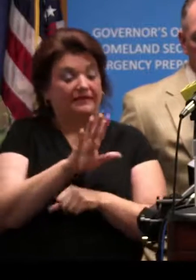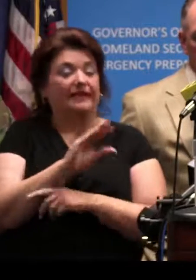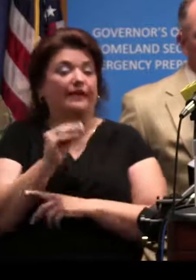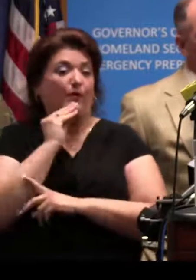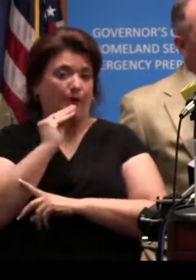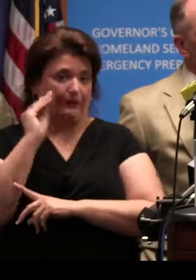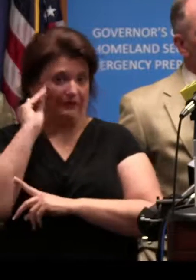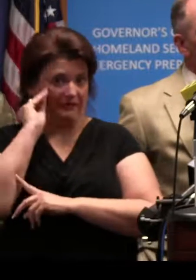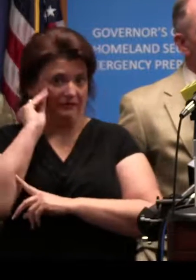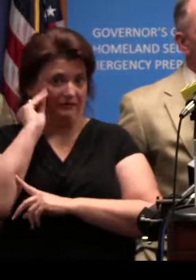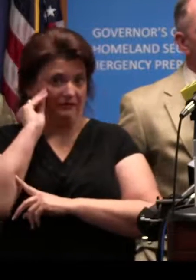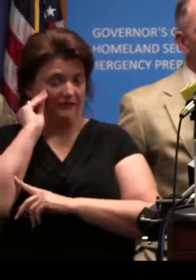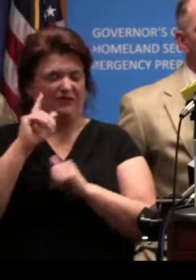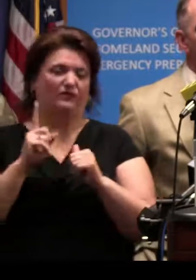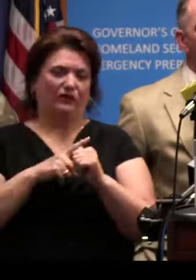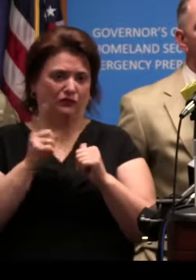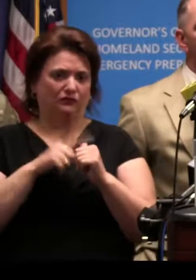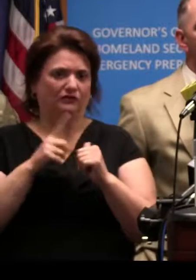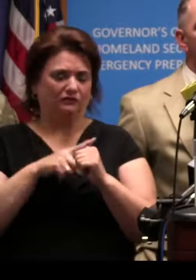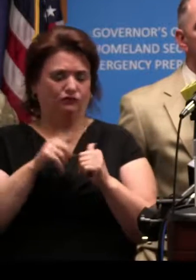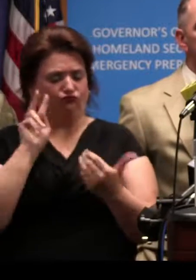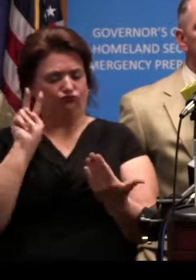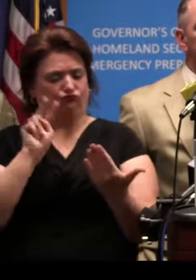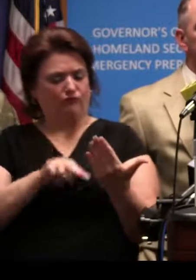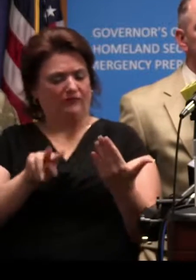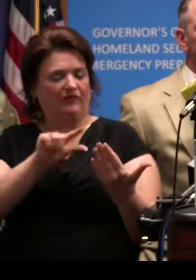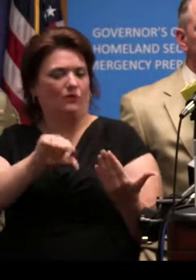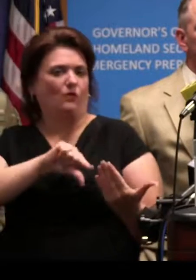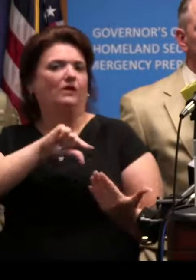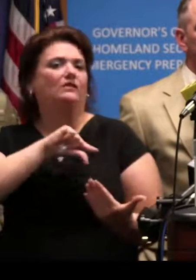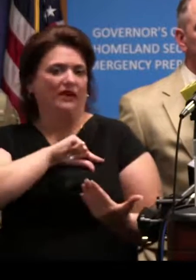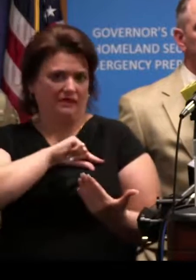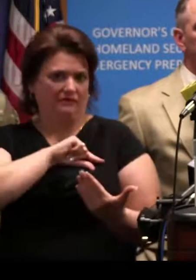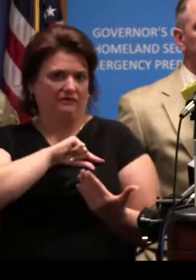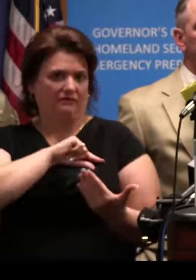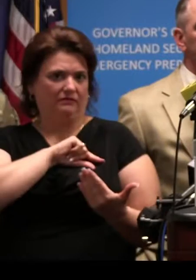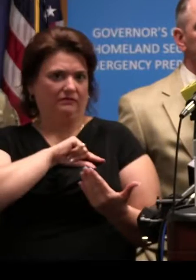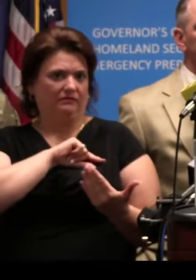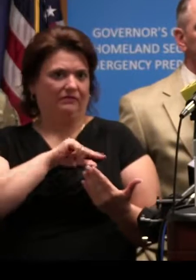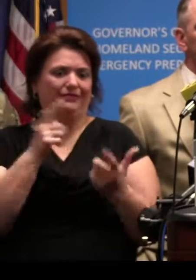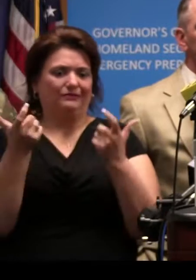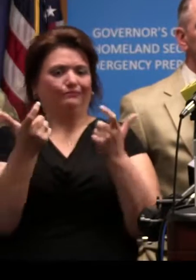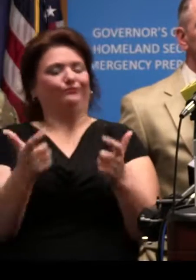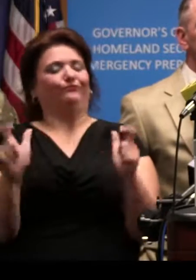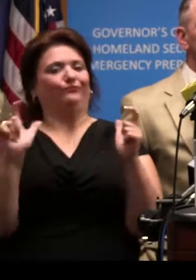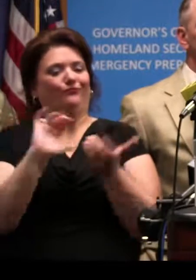would be the first thing we would look at whether they will qualify for that and that would be the largest amount of dollars they could get to start